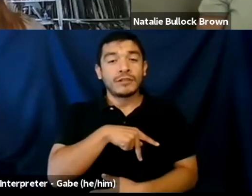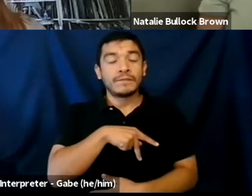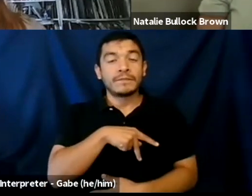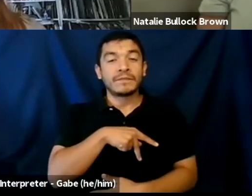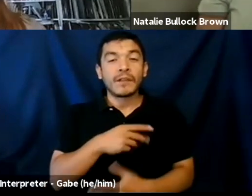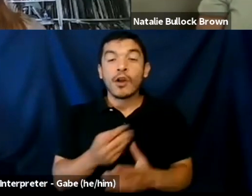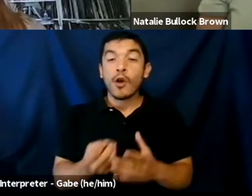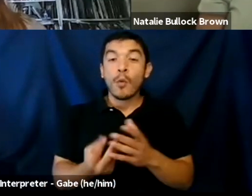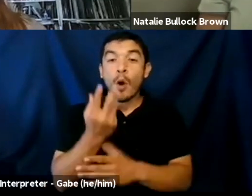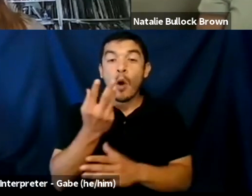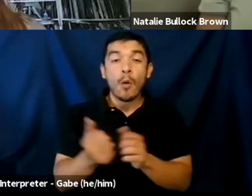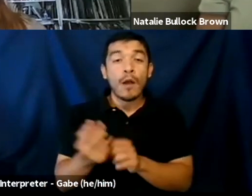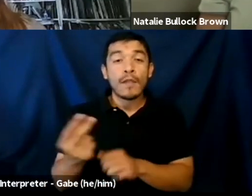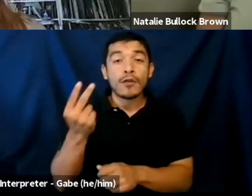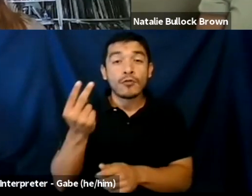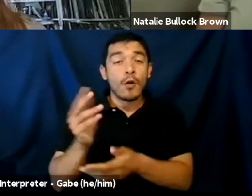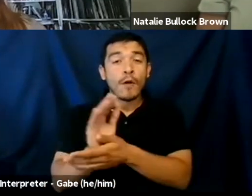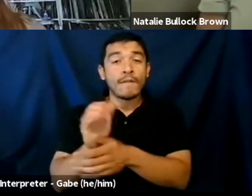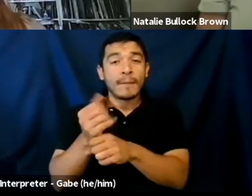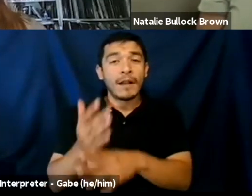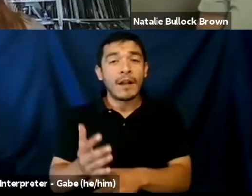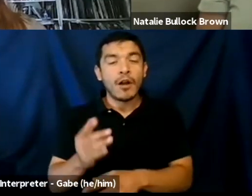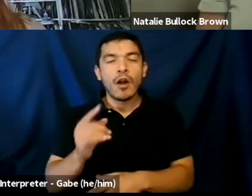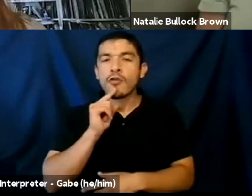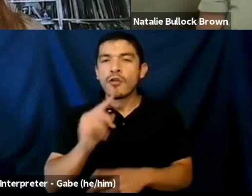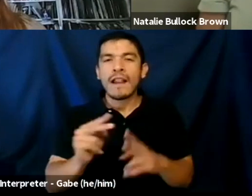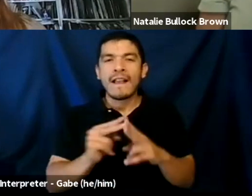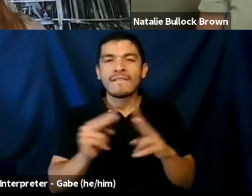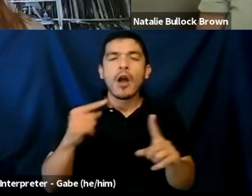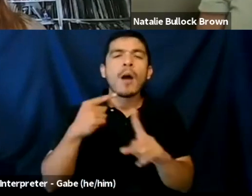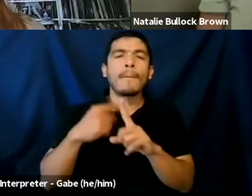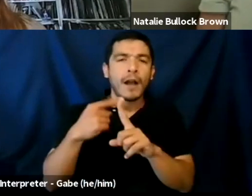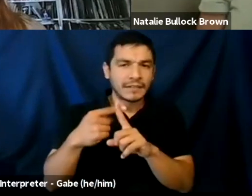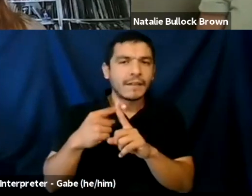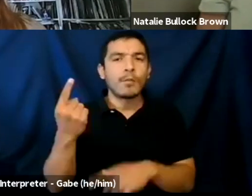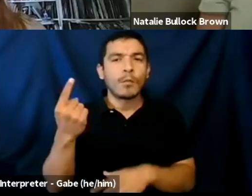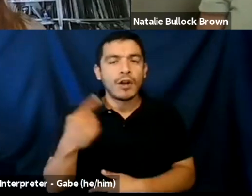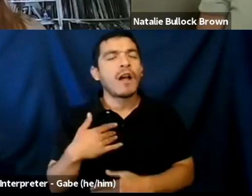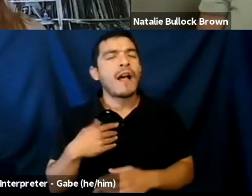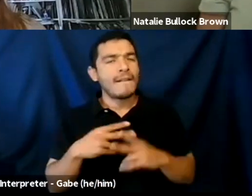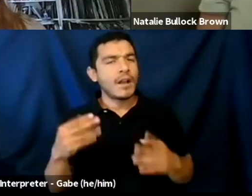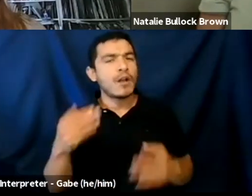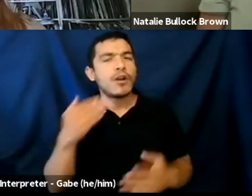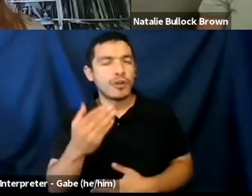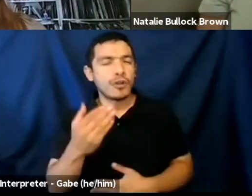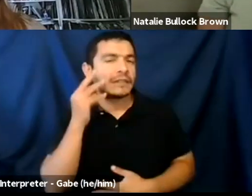with the two filmmakers, it was a very positive one. So, my experience was very positive and I want to name that